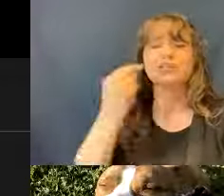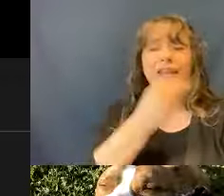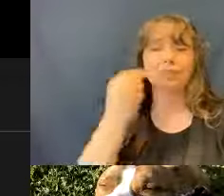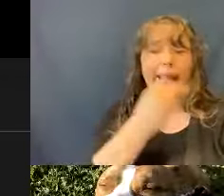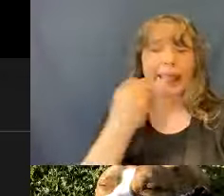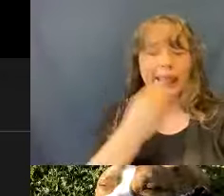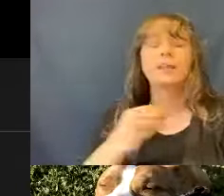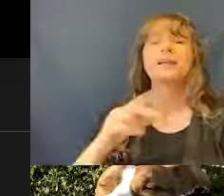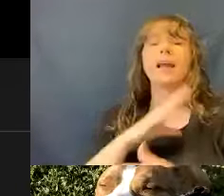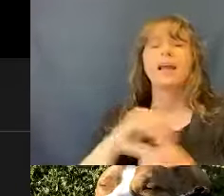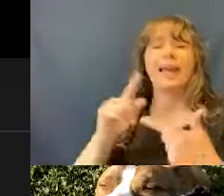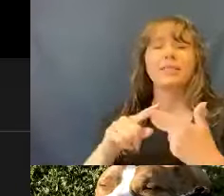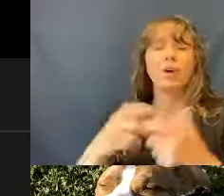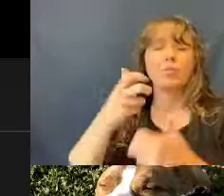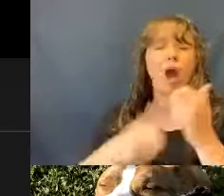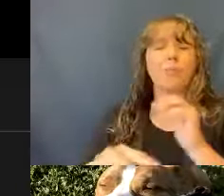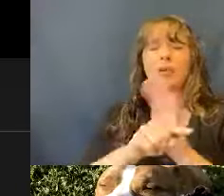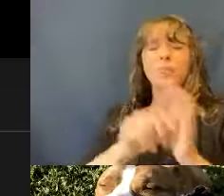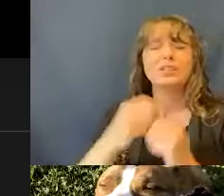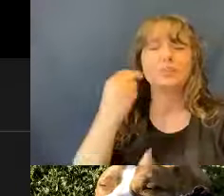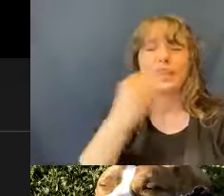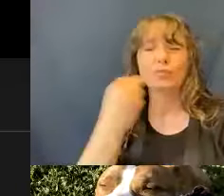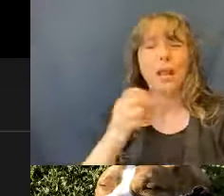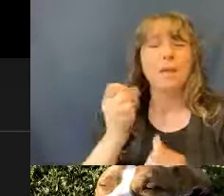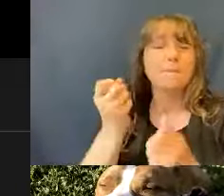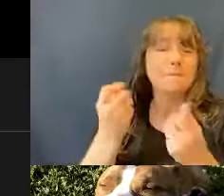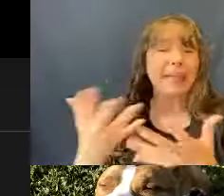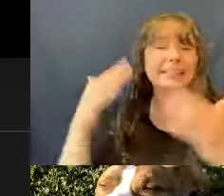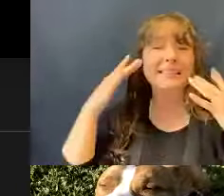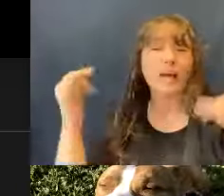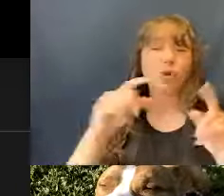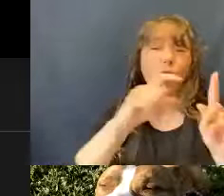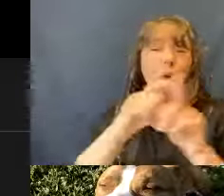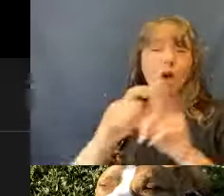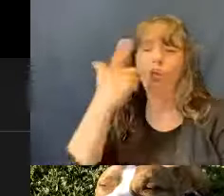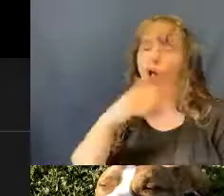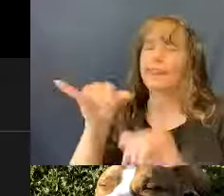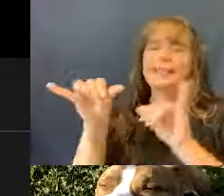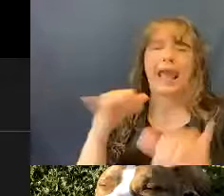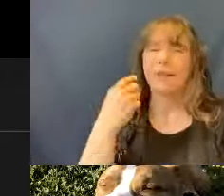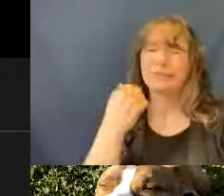problem with speech reading is many sounds or words can look the same, like olive and